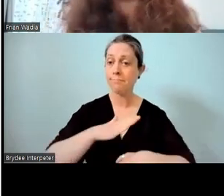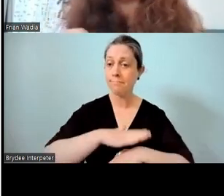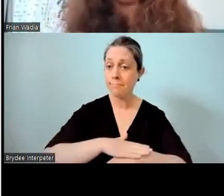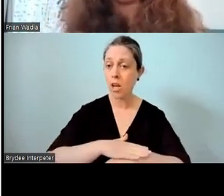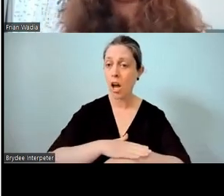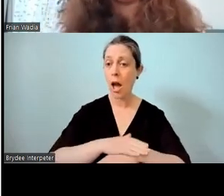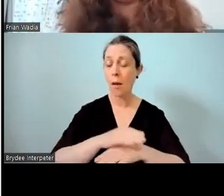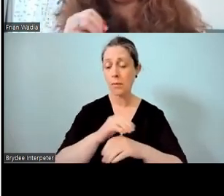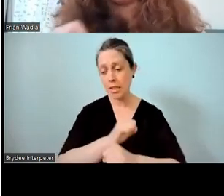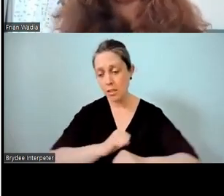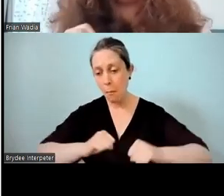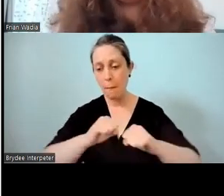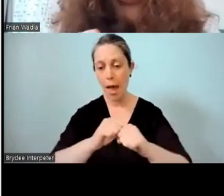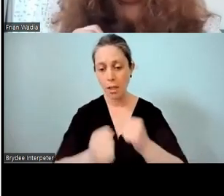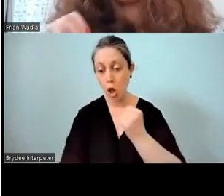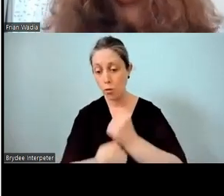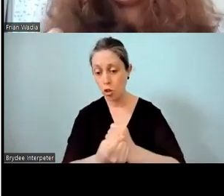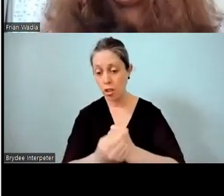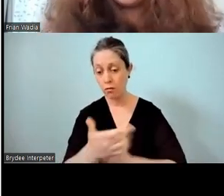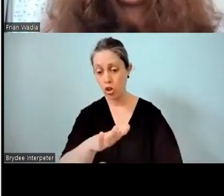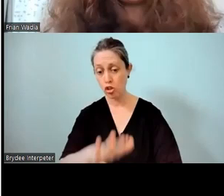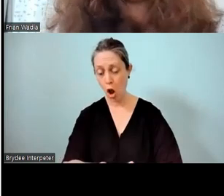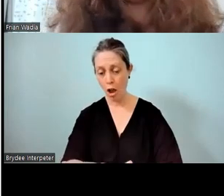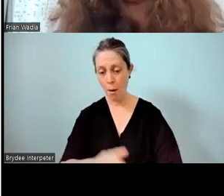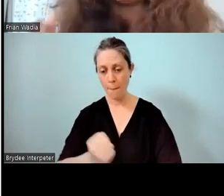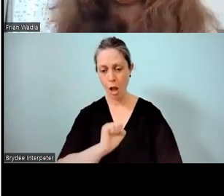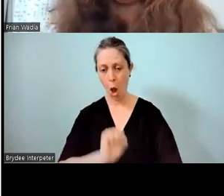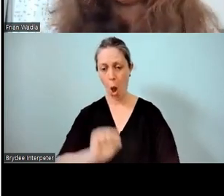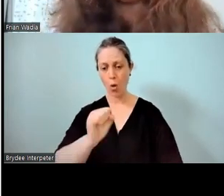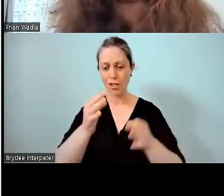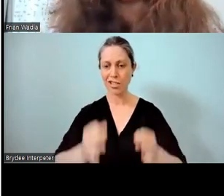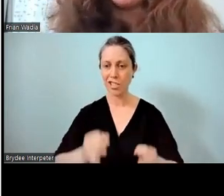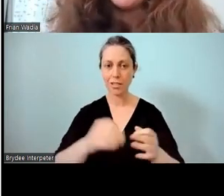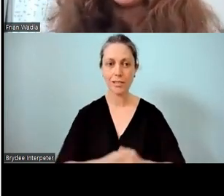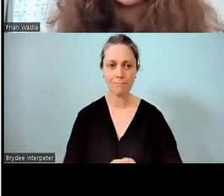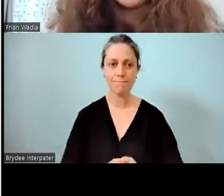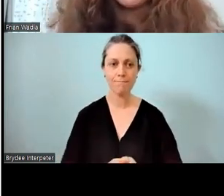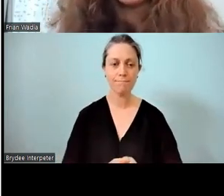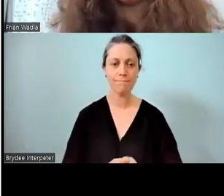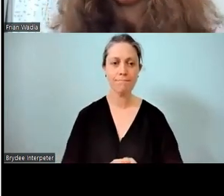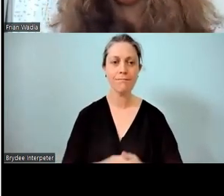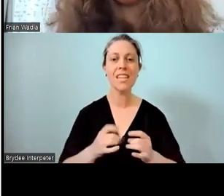and enabling the child to have self-determination? Beginning early is about really starting off early,